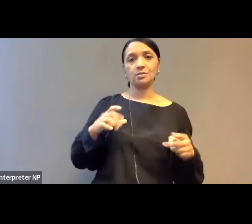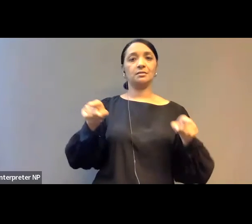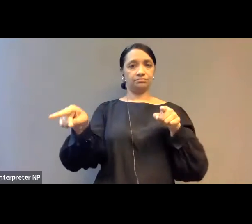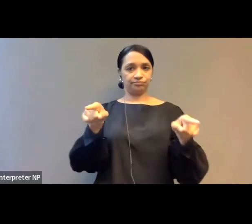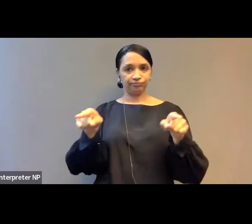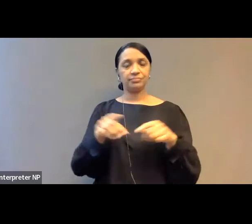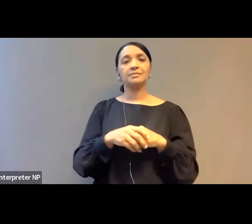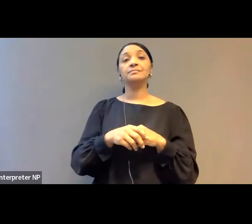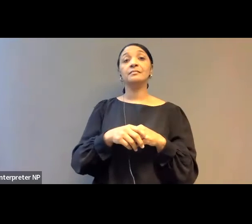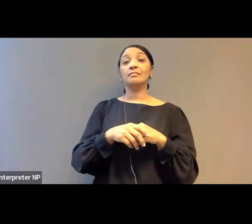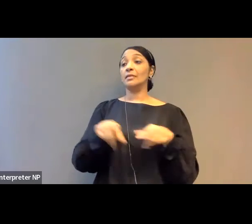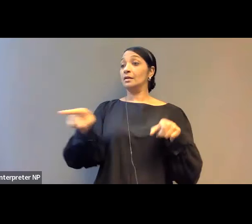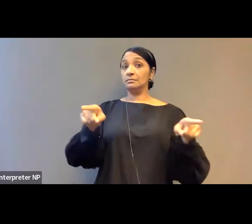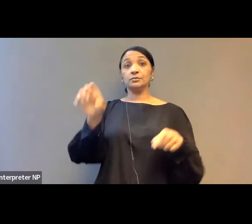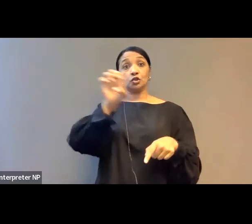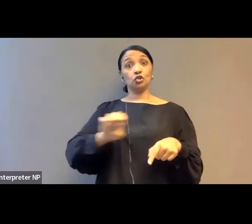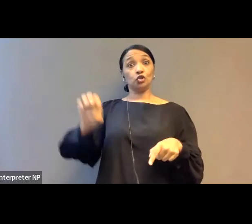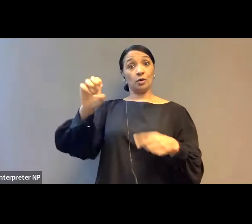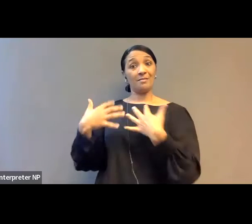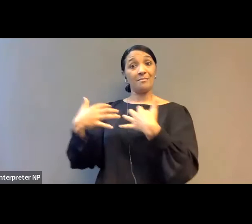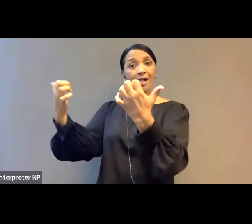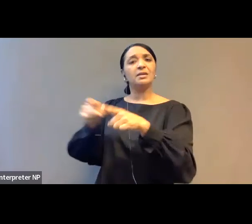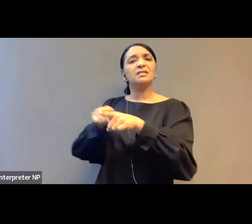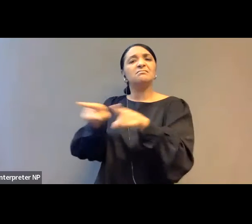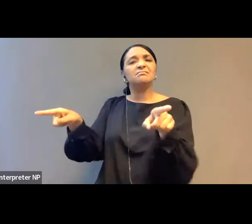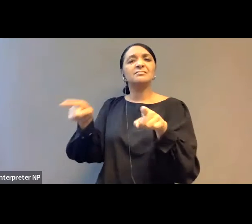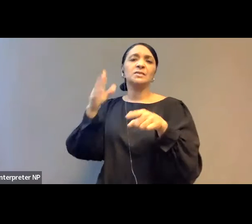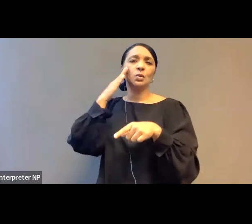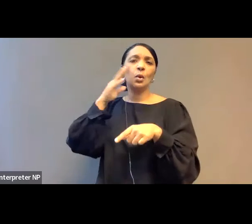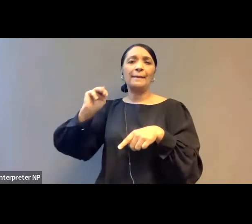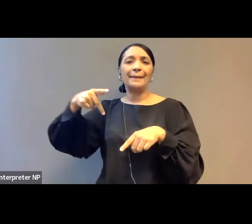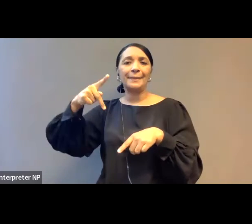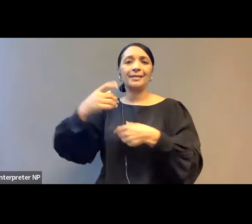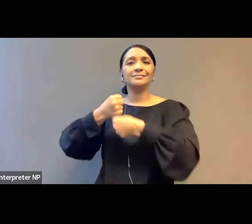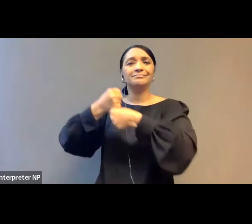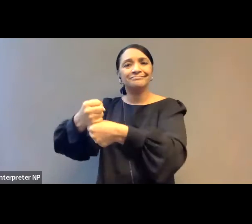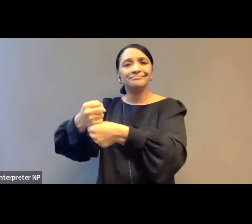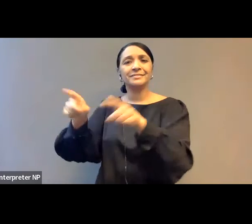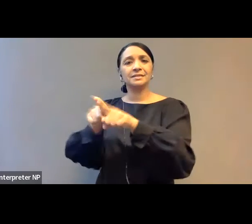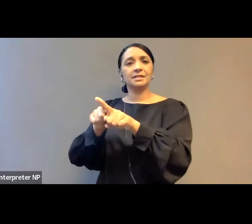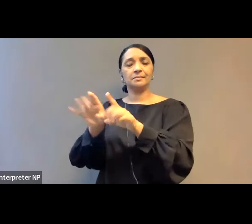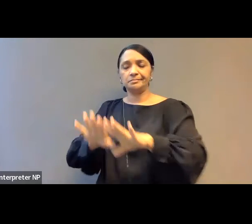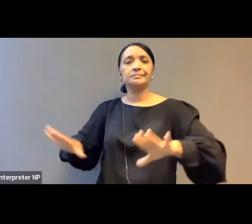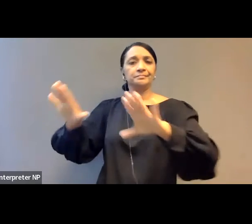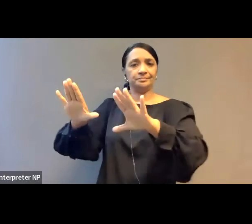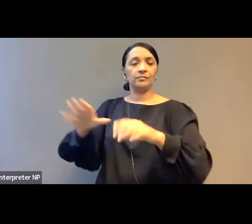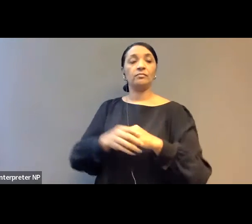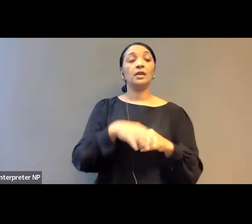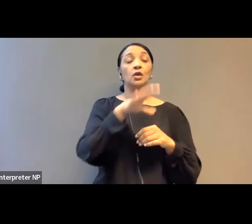The European Parliament is composed by MEPs, elected by European citizens. The Council of the EU